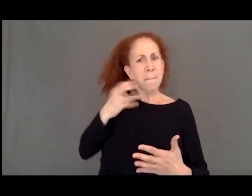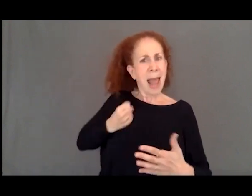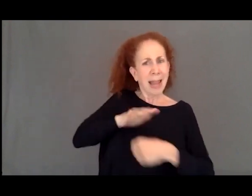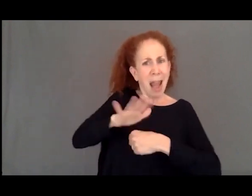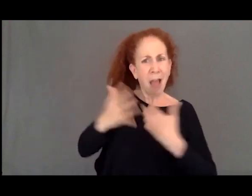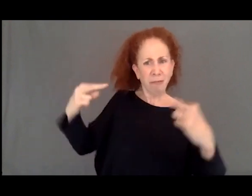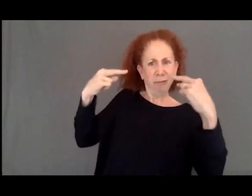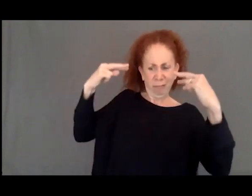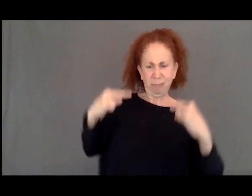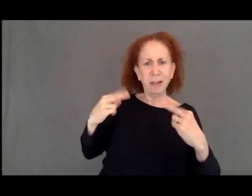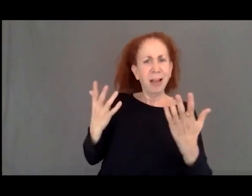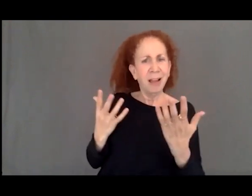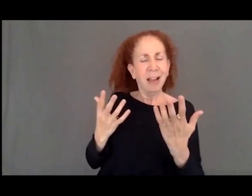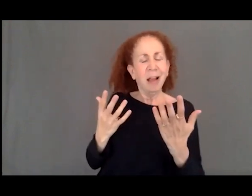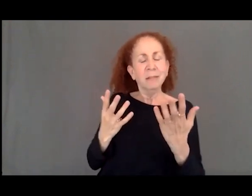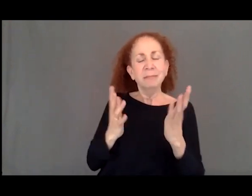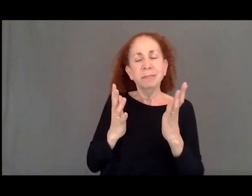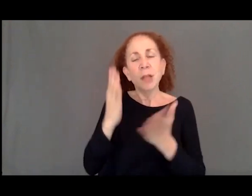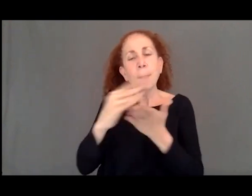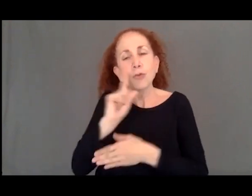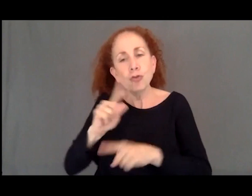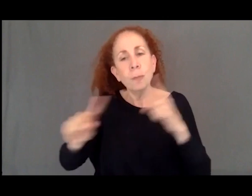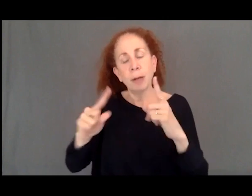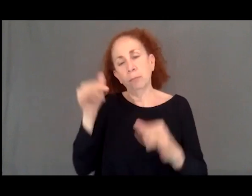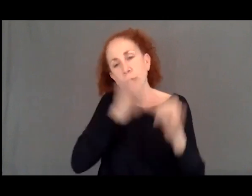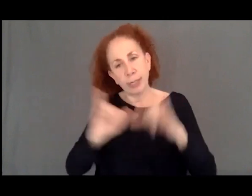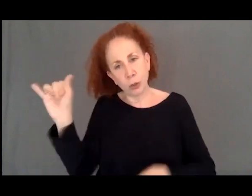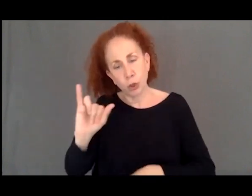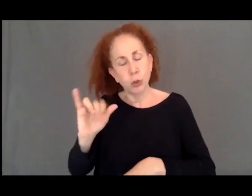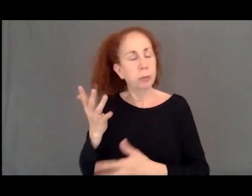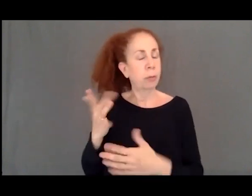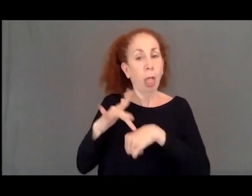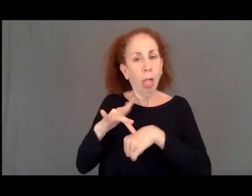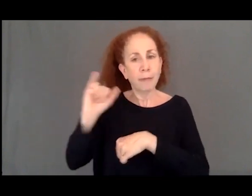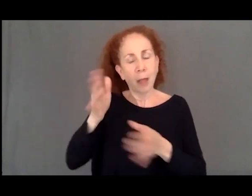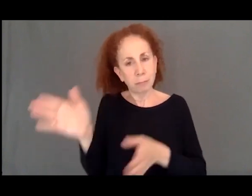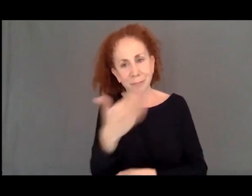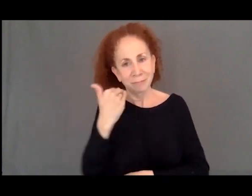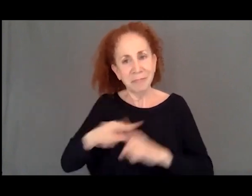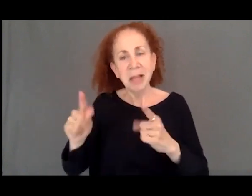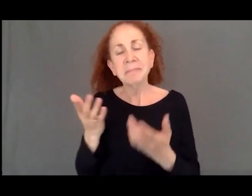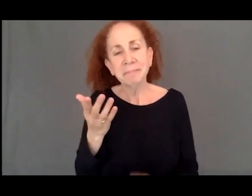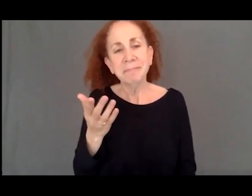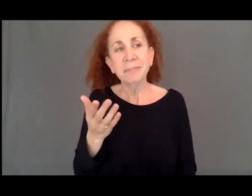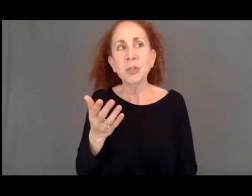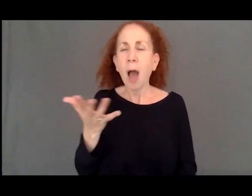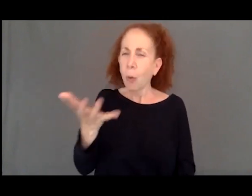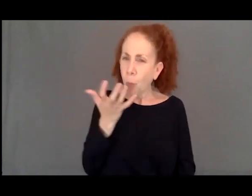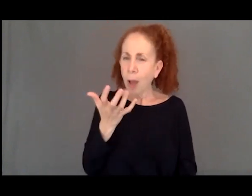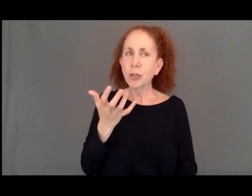of-- I mean, it's partly true but also kind of pathetic at the same time, this sort of hang-up. And so I did want to at least put